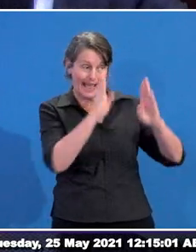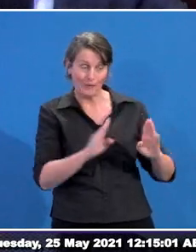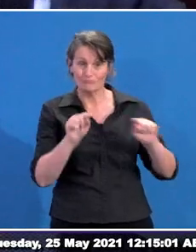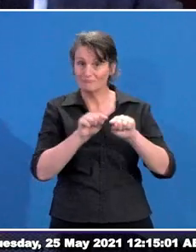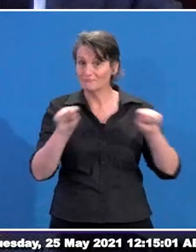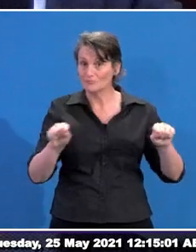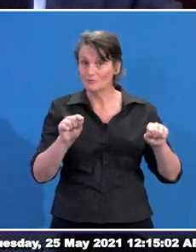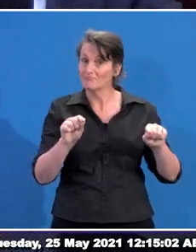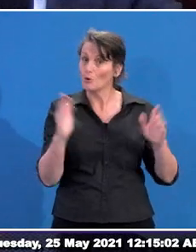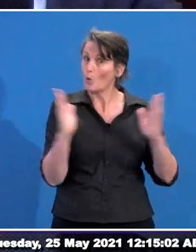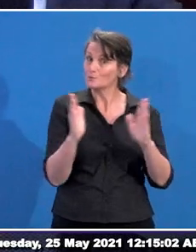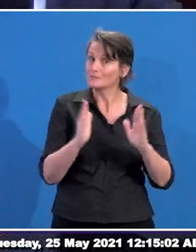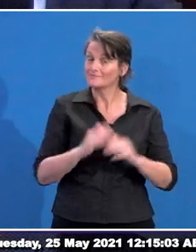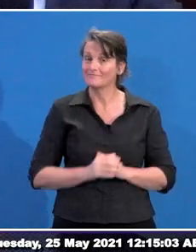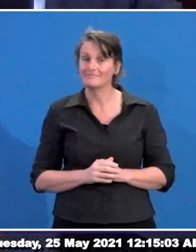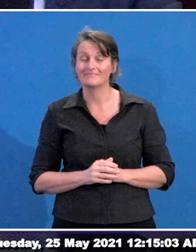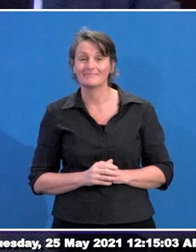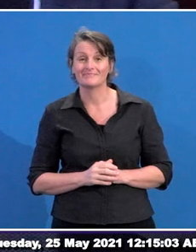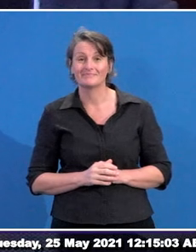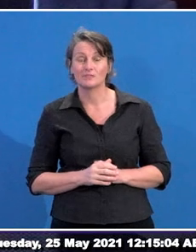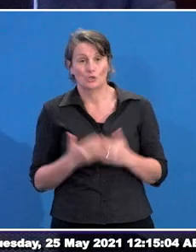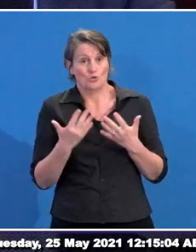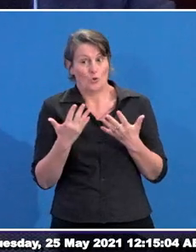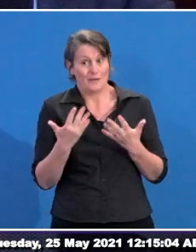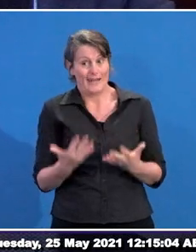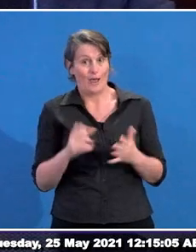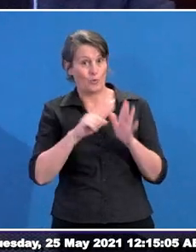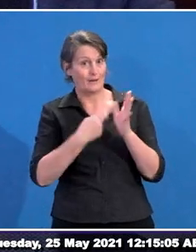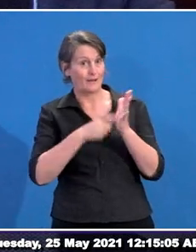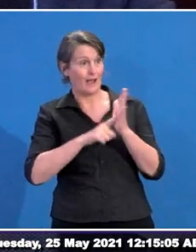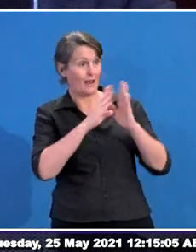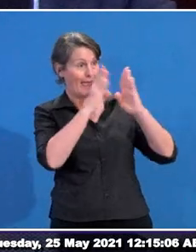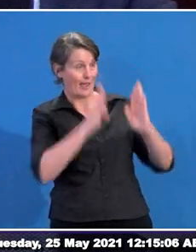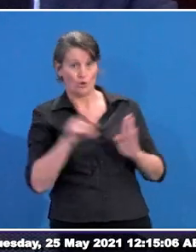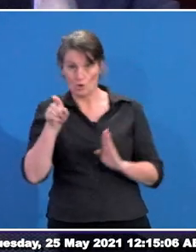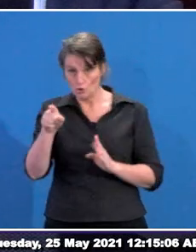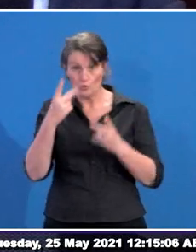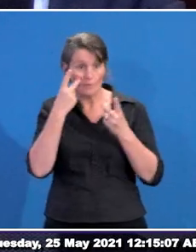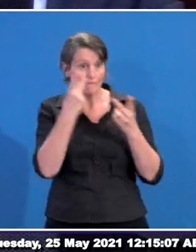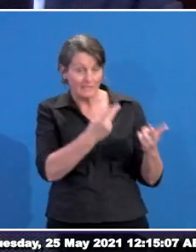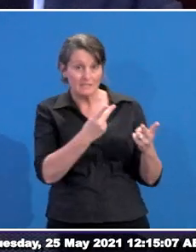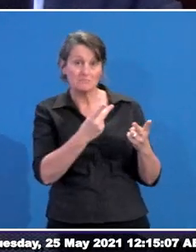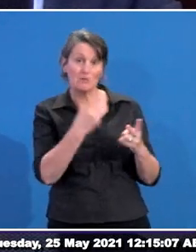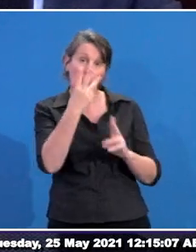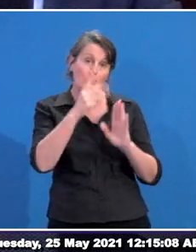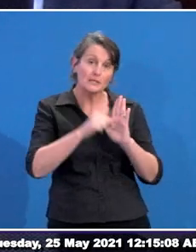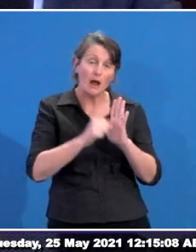So, in terms of where Carl lives now, you visit the house around three times a week.